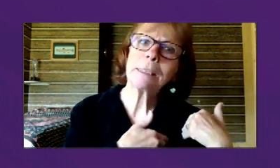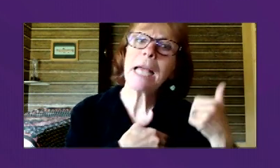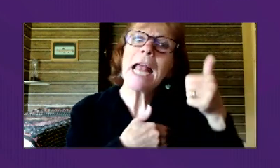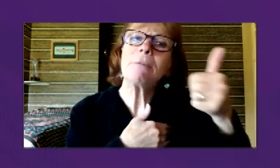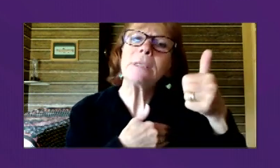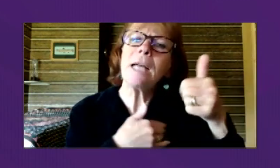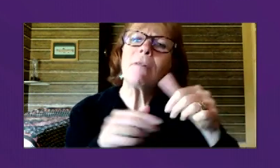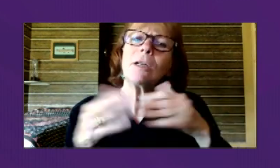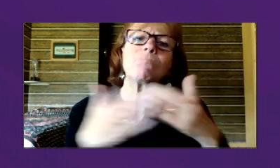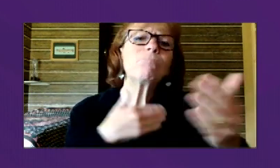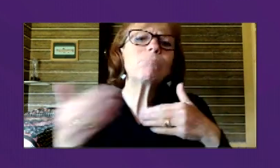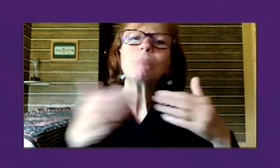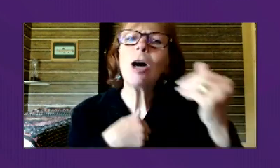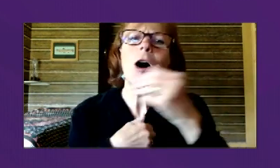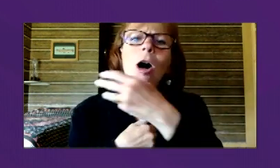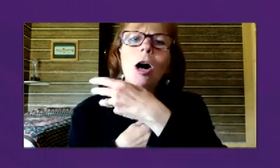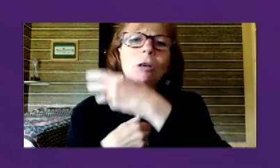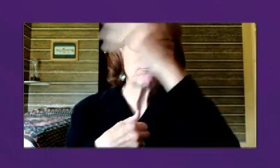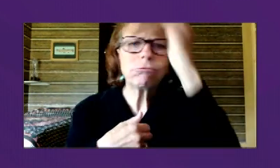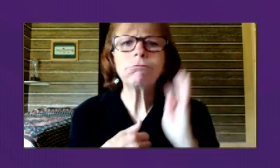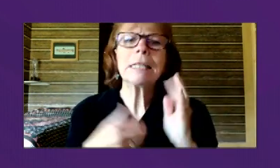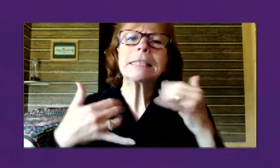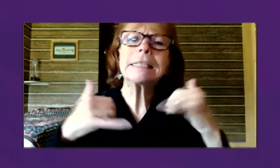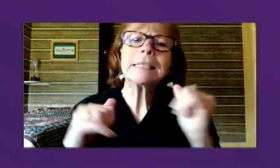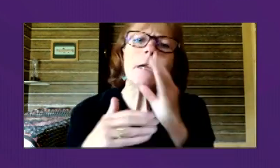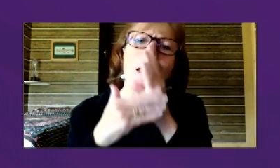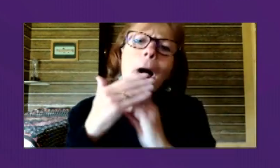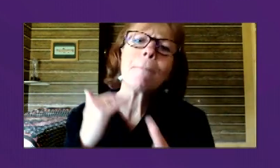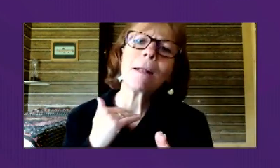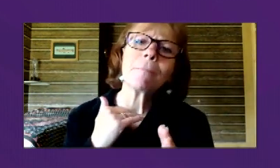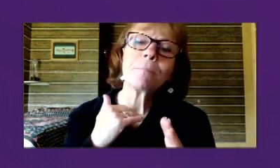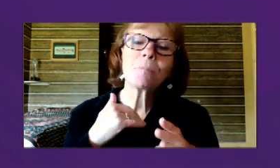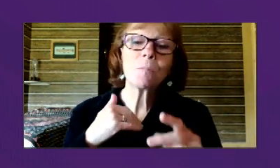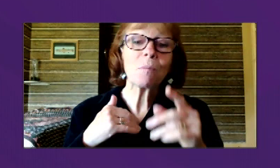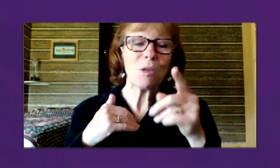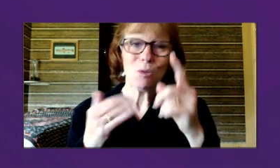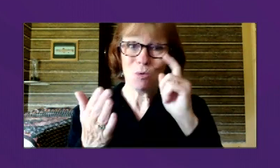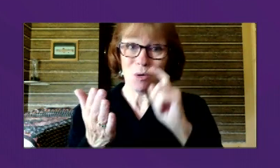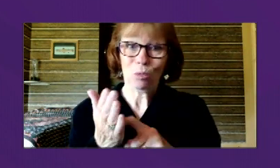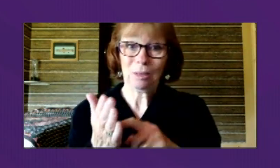So you may have noticed this direct quote here. And earlier I did the same when talking about Ron